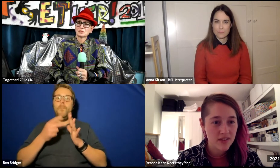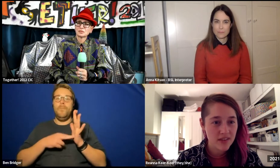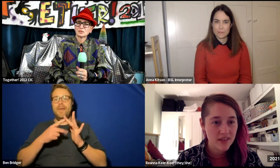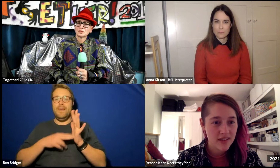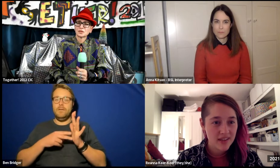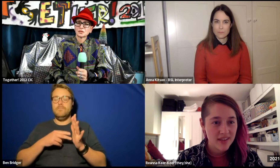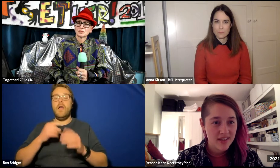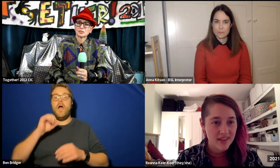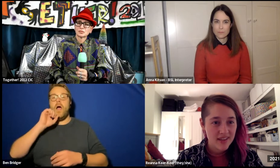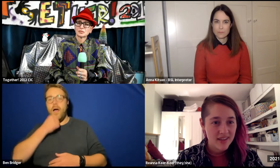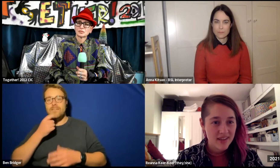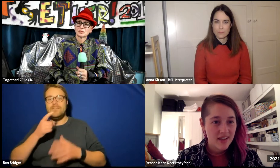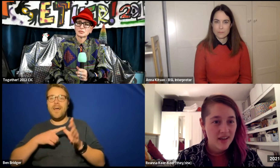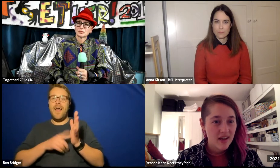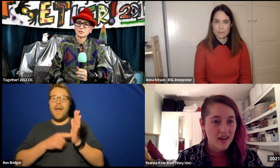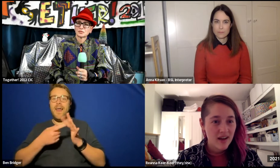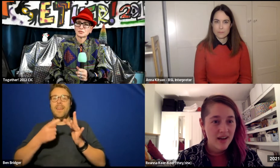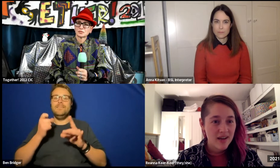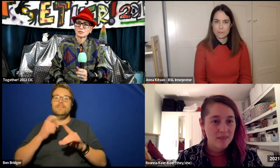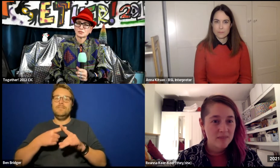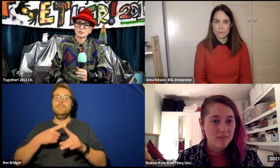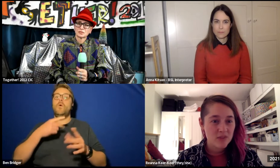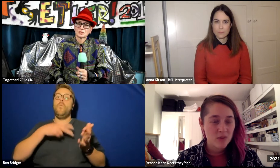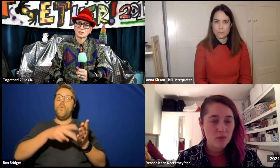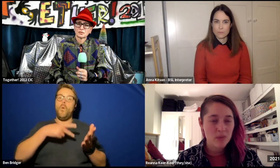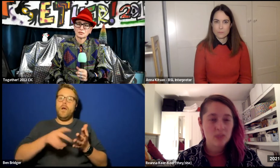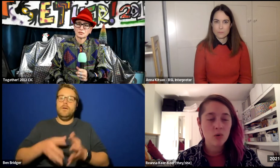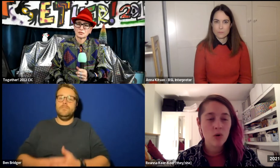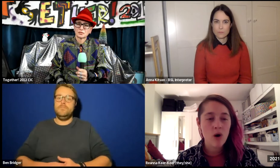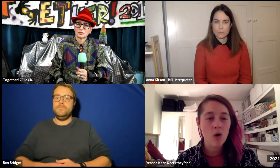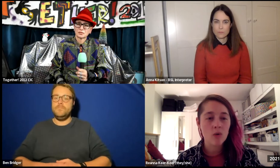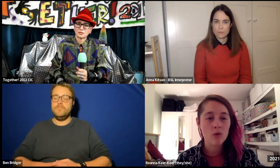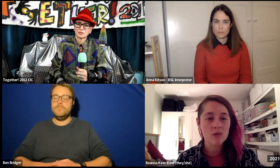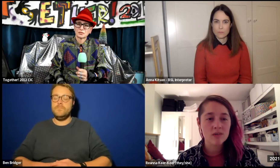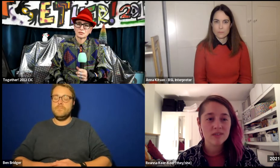I am so much more whole,